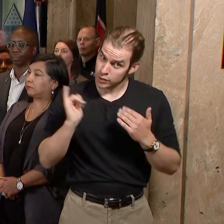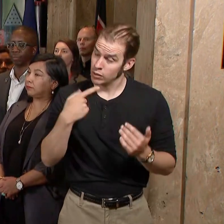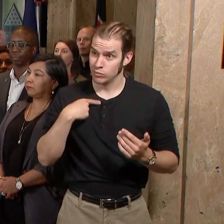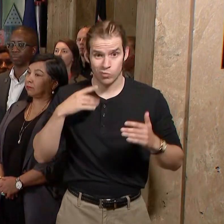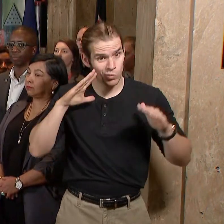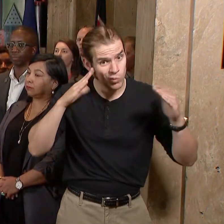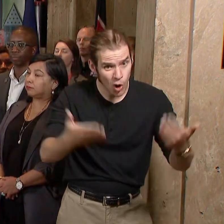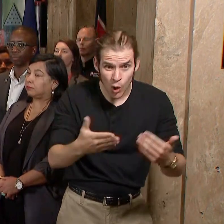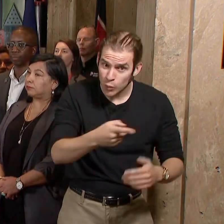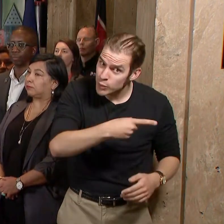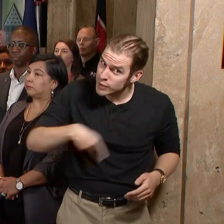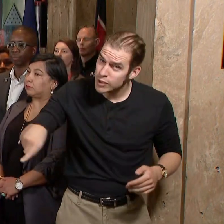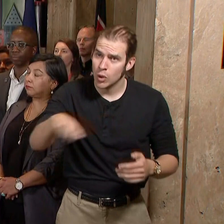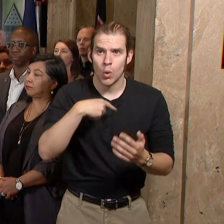but we plan to act and act with urgency.